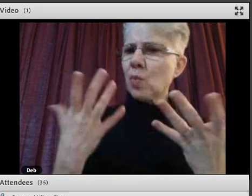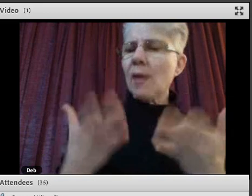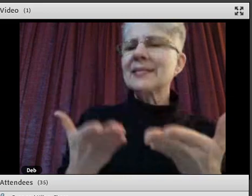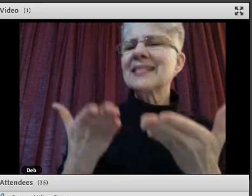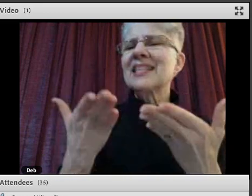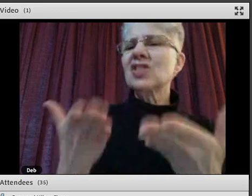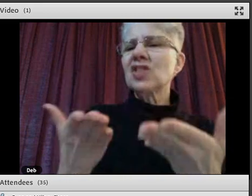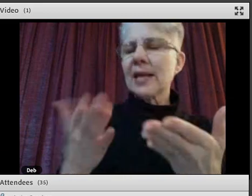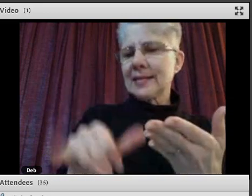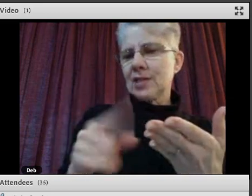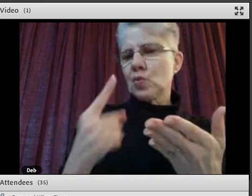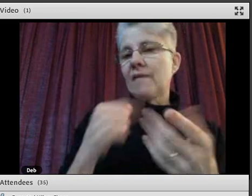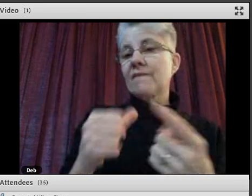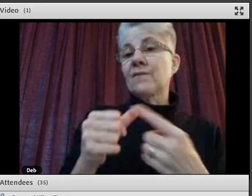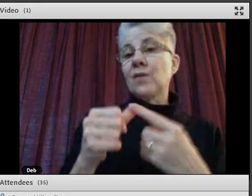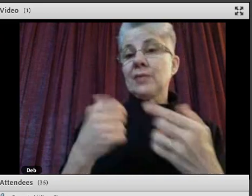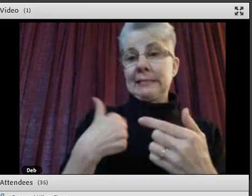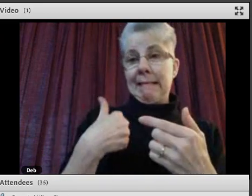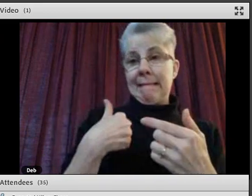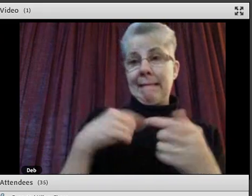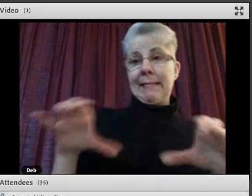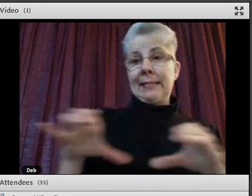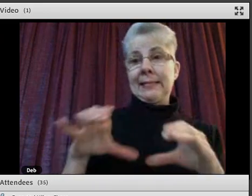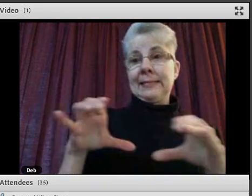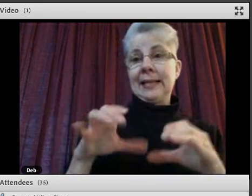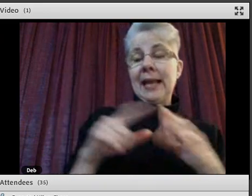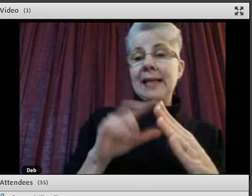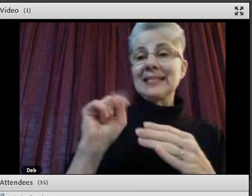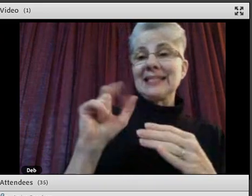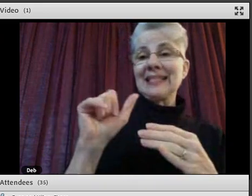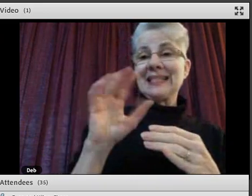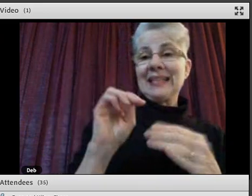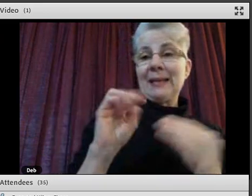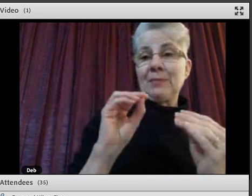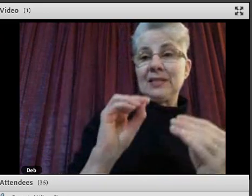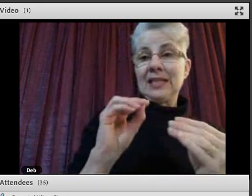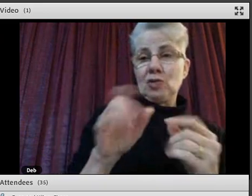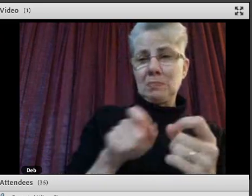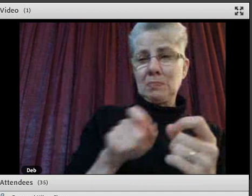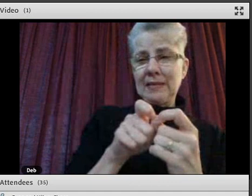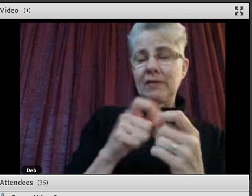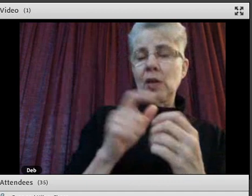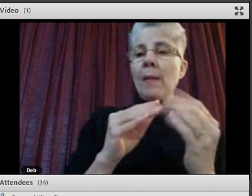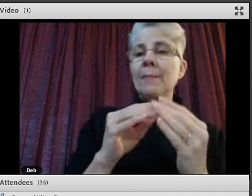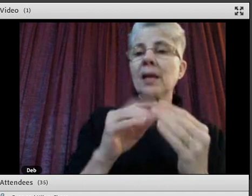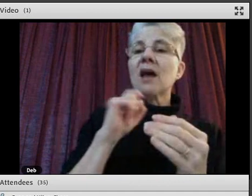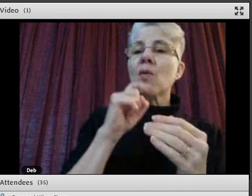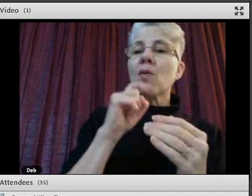activities here, just a suggested activity. This is one of the first things I did as a S.T.E.A.M. teacher, specifically.